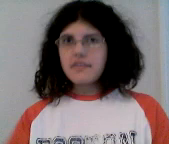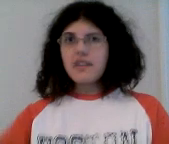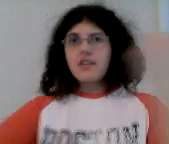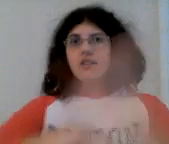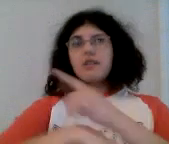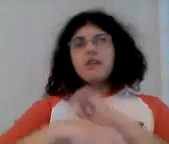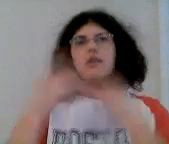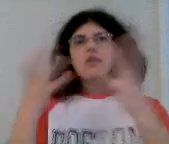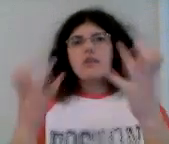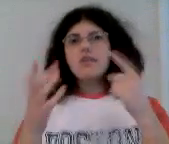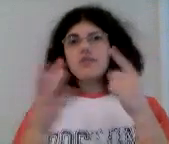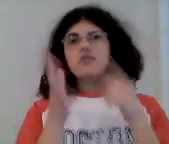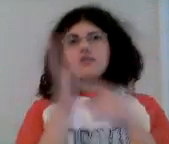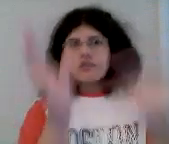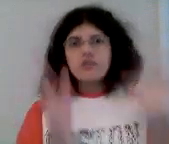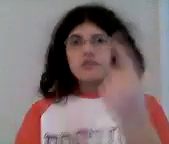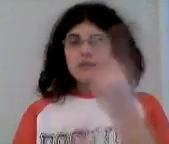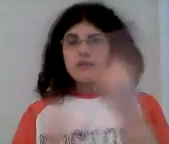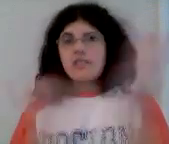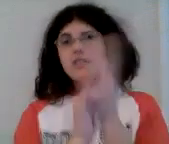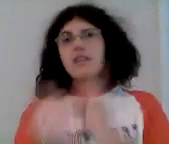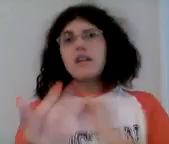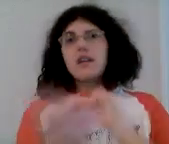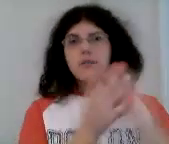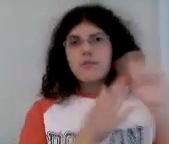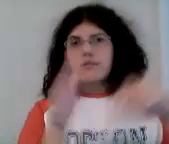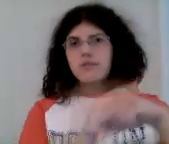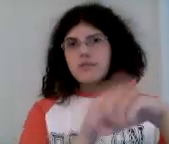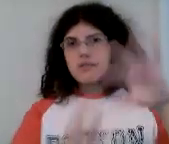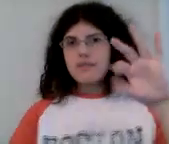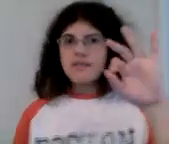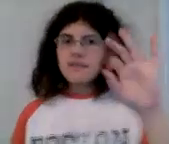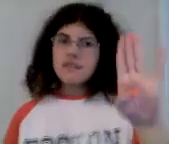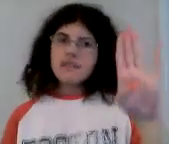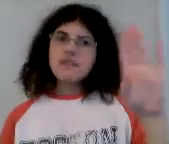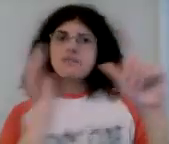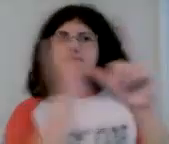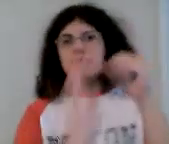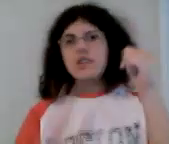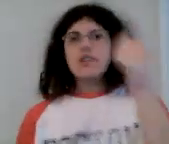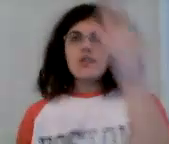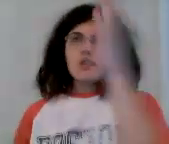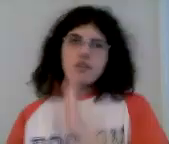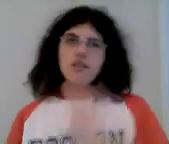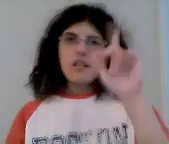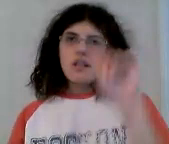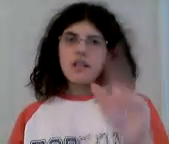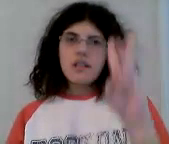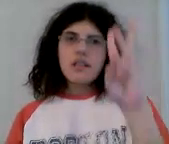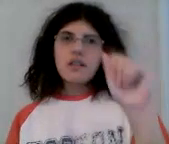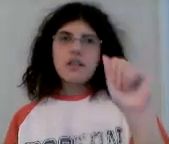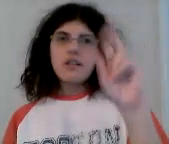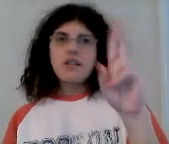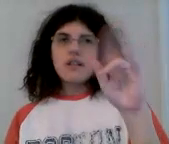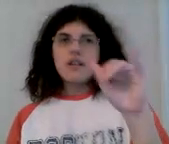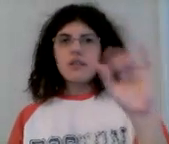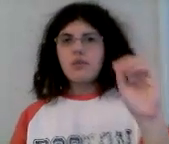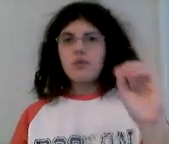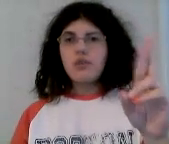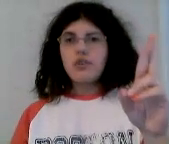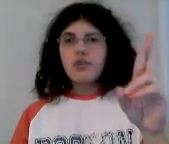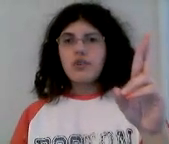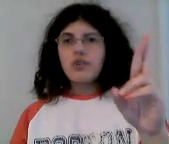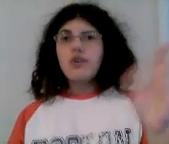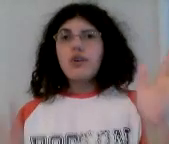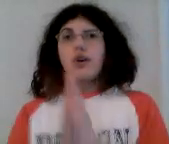Hello, today I want to something that I posted in Facebook Page Godly Warrior.